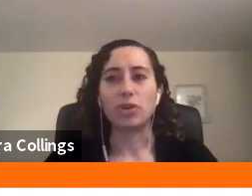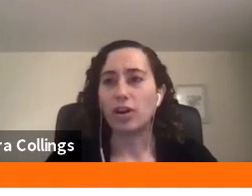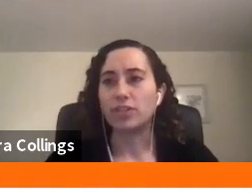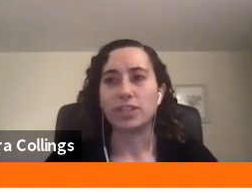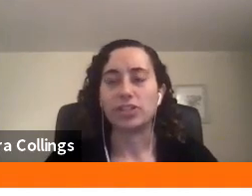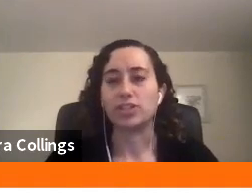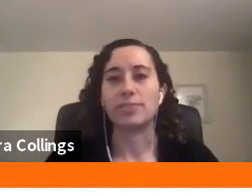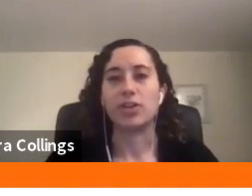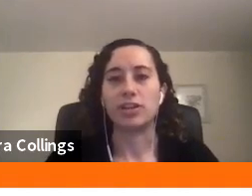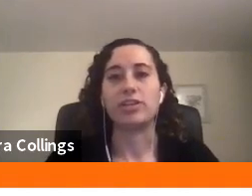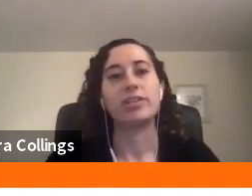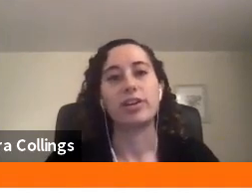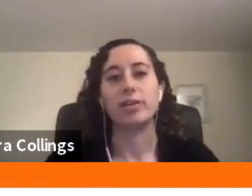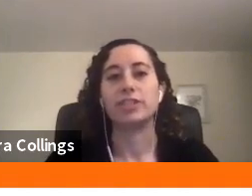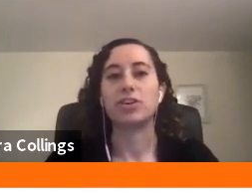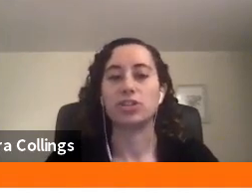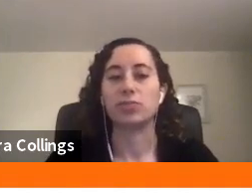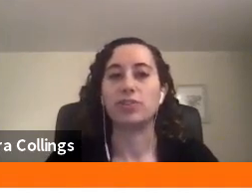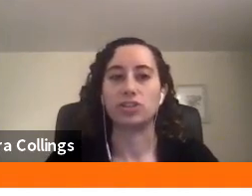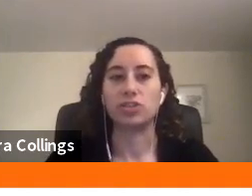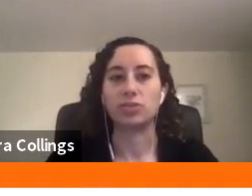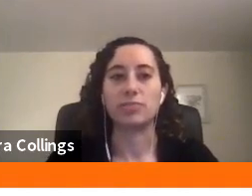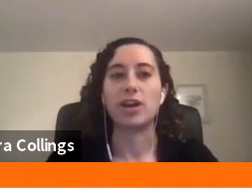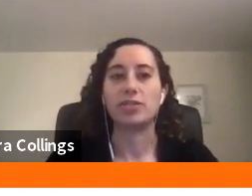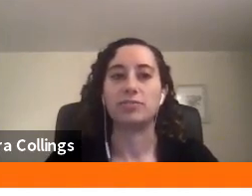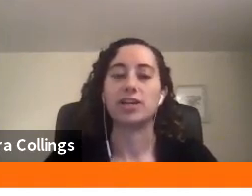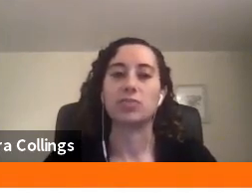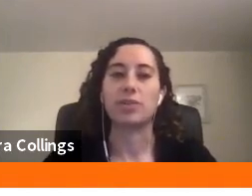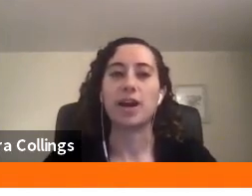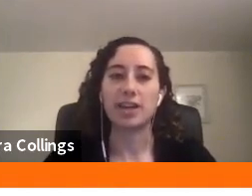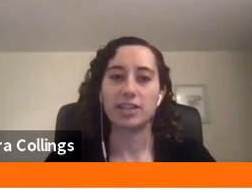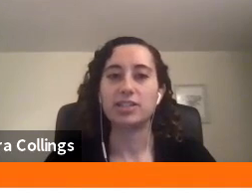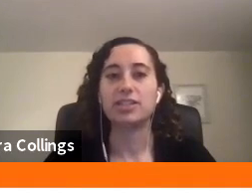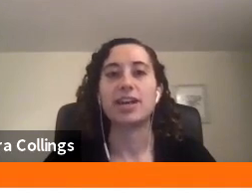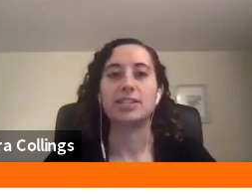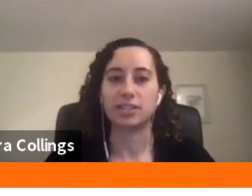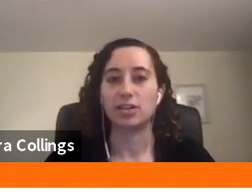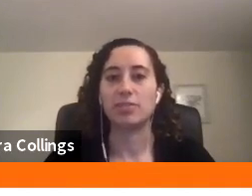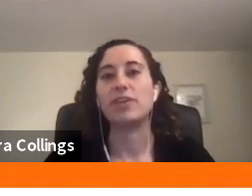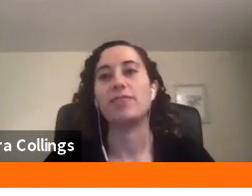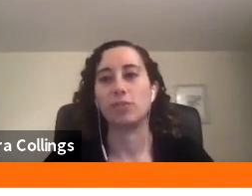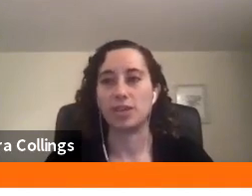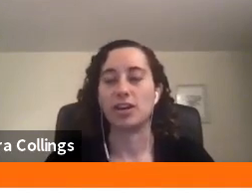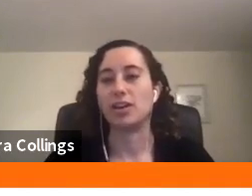prejudice, and it's rarely challenged. So hence the need for more conversations about it . It's